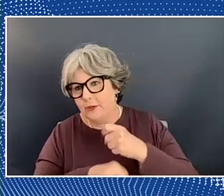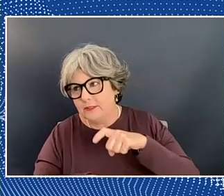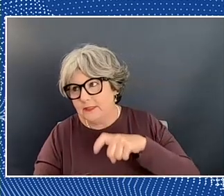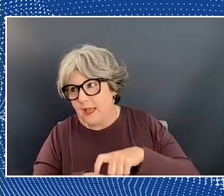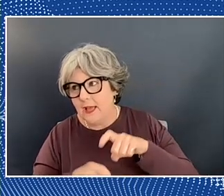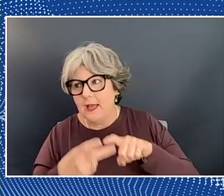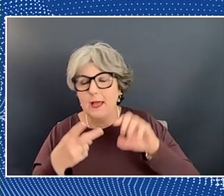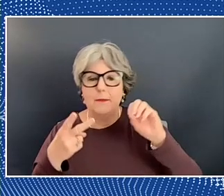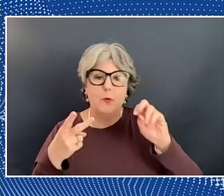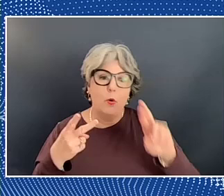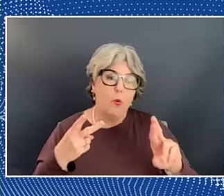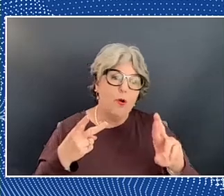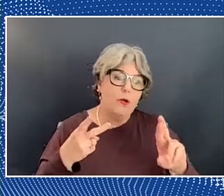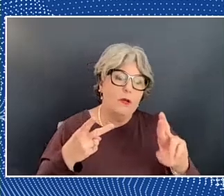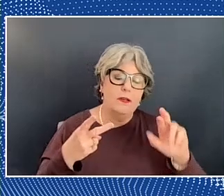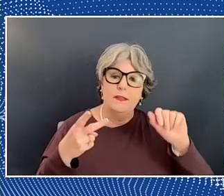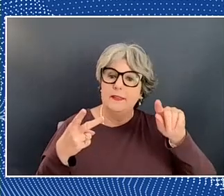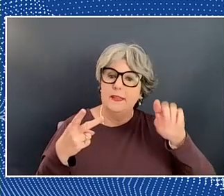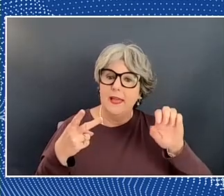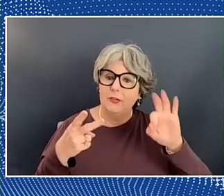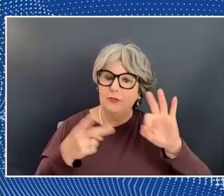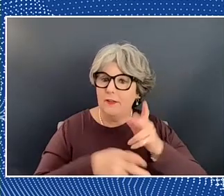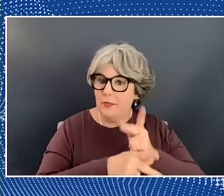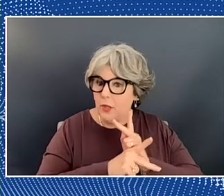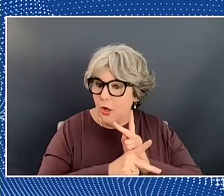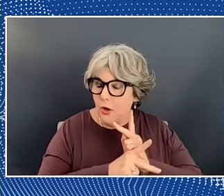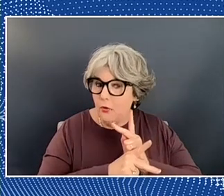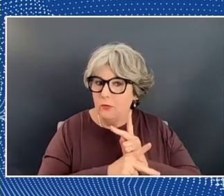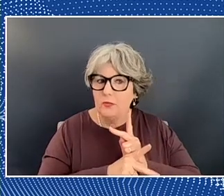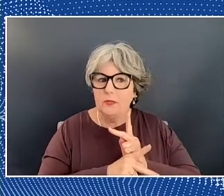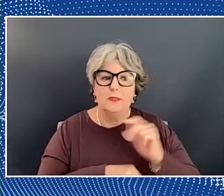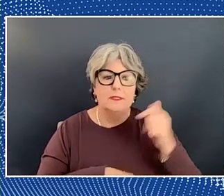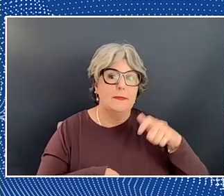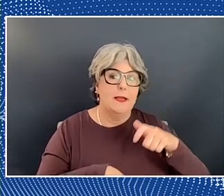the age of the loan- does that open up some other timeframe for ?